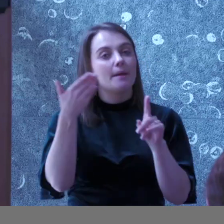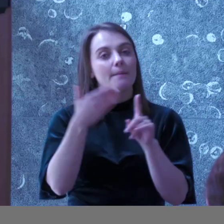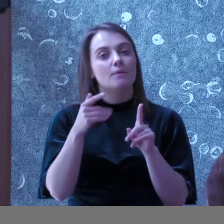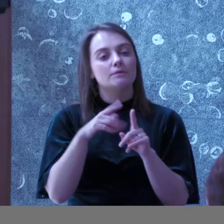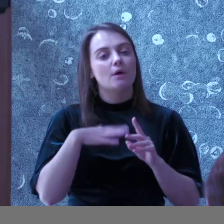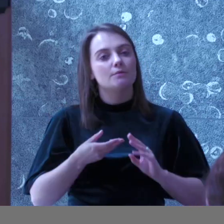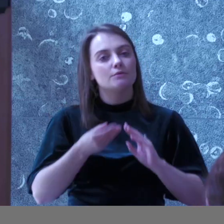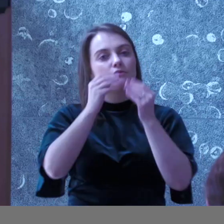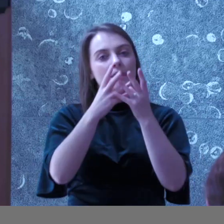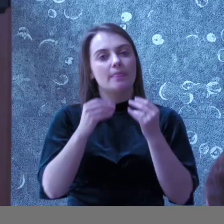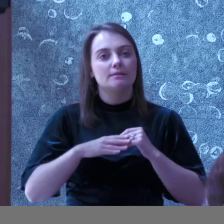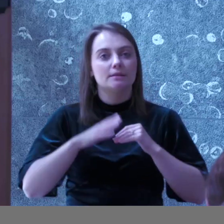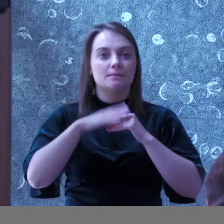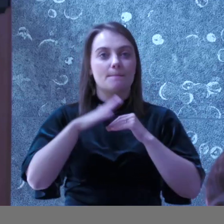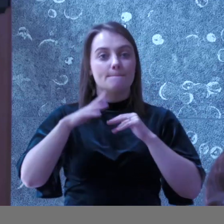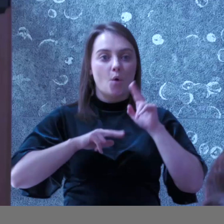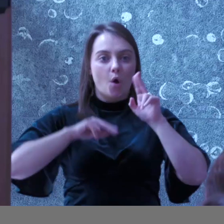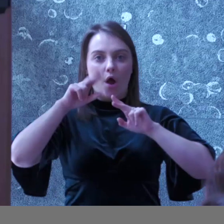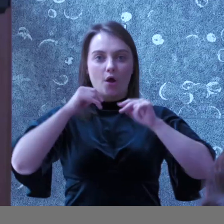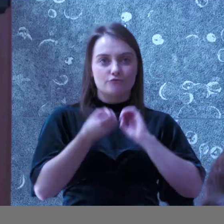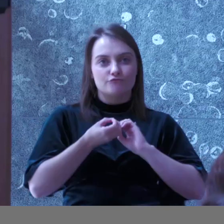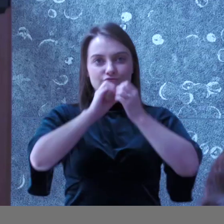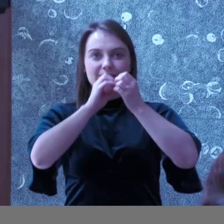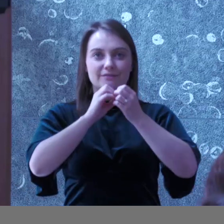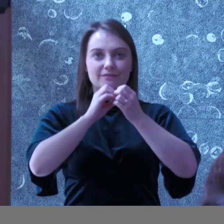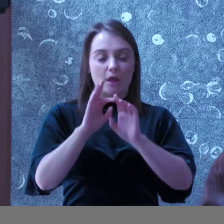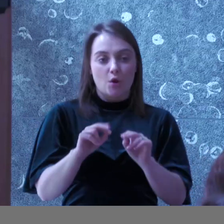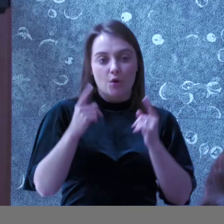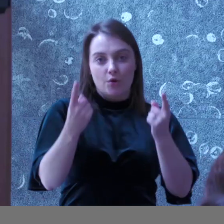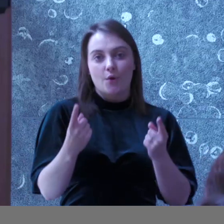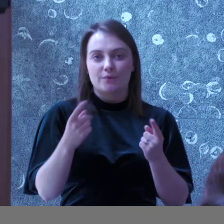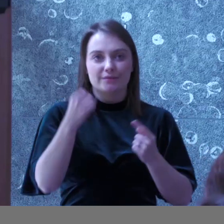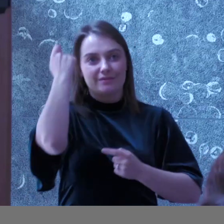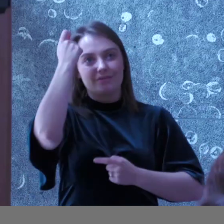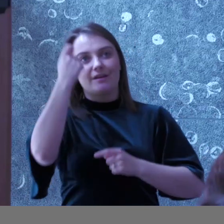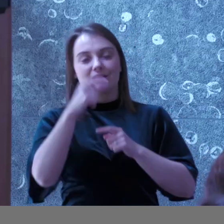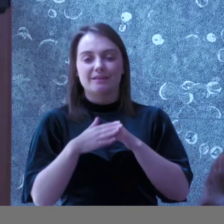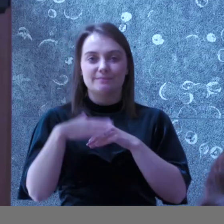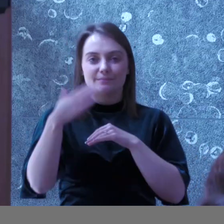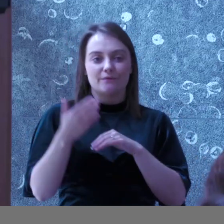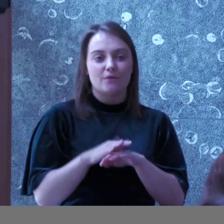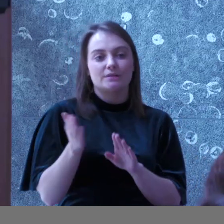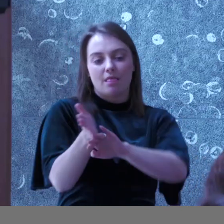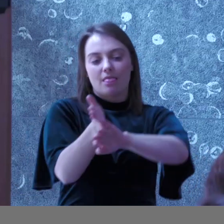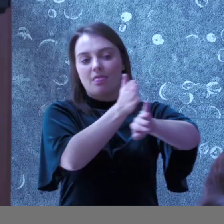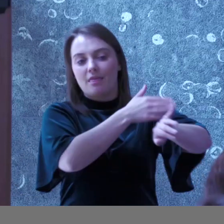that are more innovative than anybody else ever thought it. So by past patent and go for radical